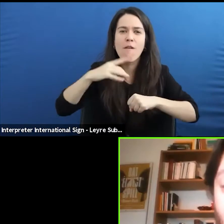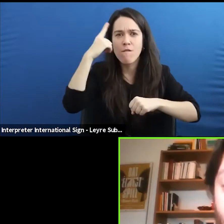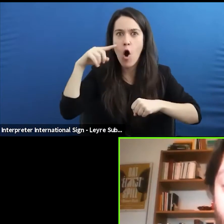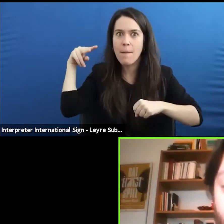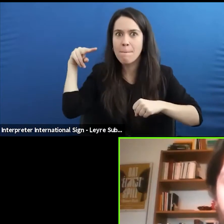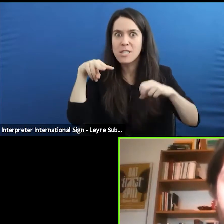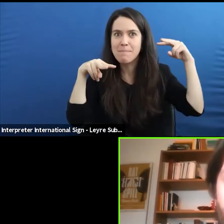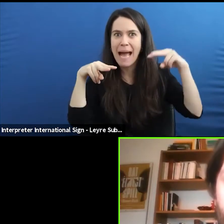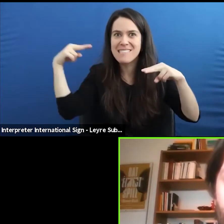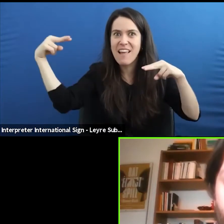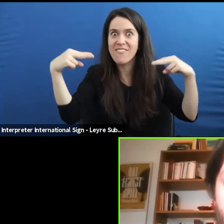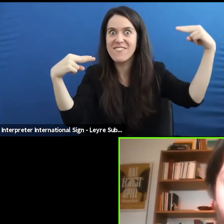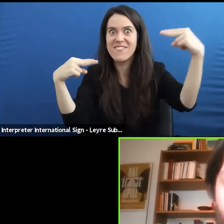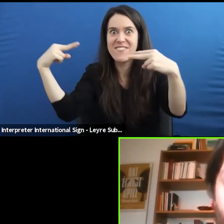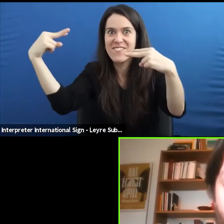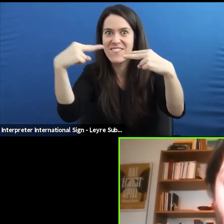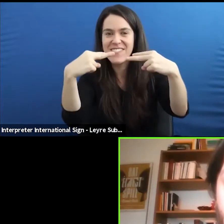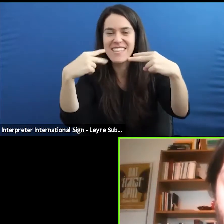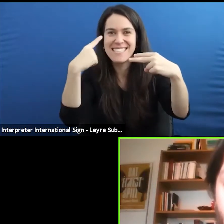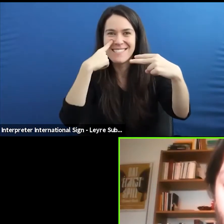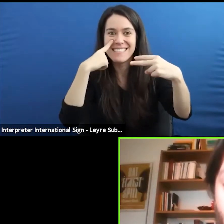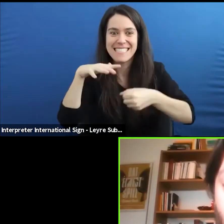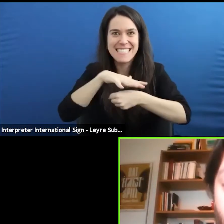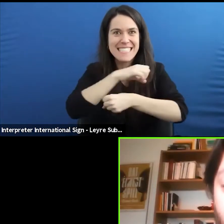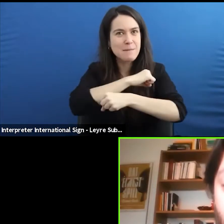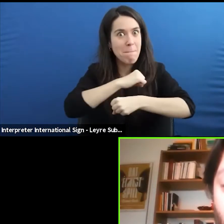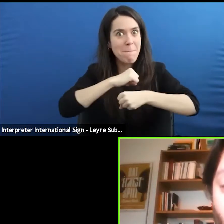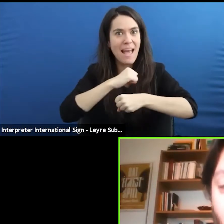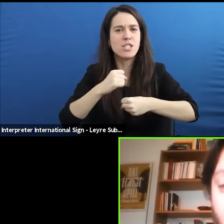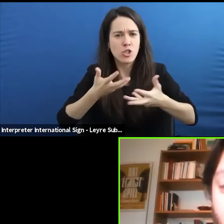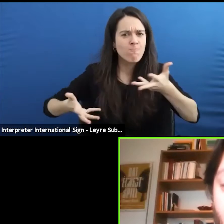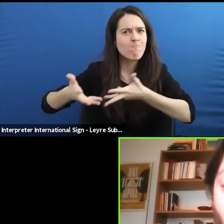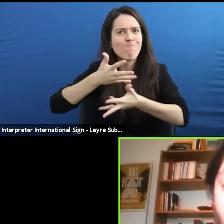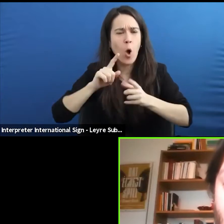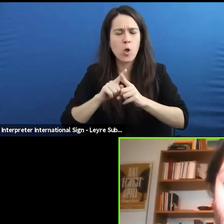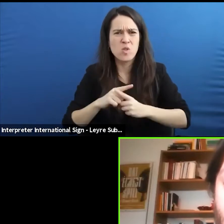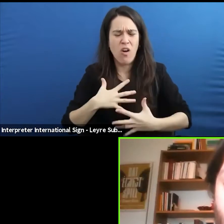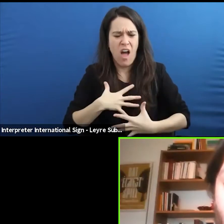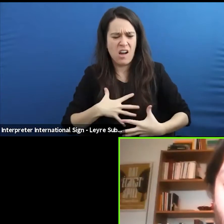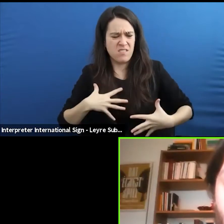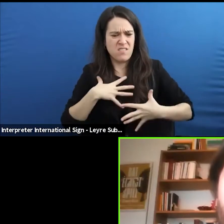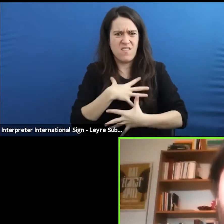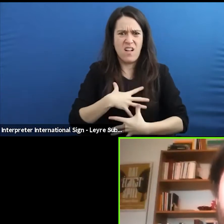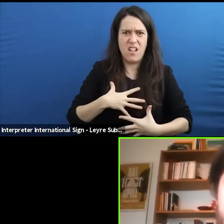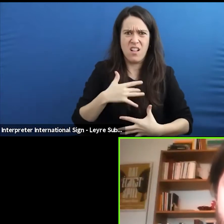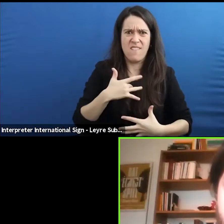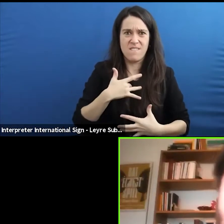and care and space to do the hard and sometimes uncomfortable work of being human collectively.